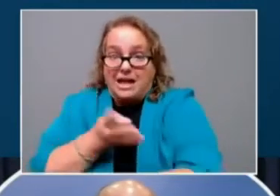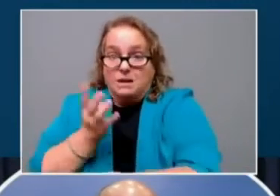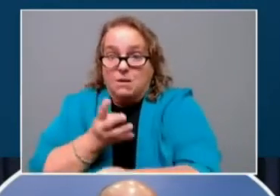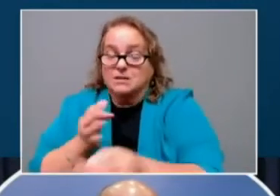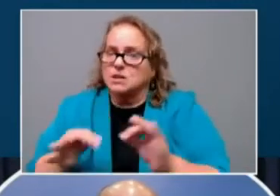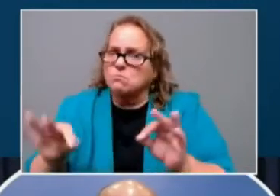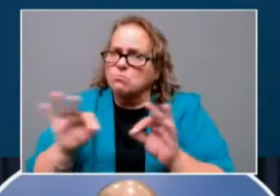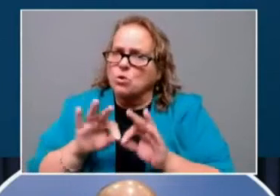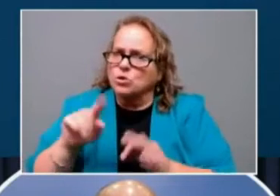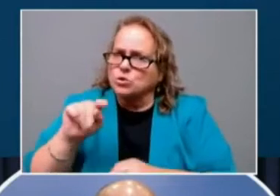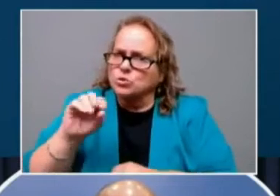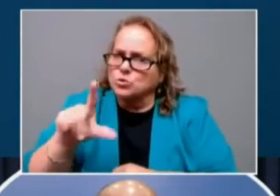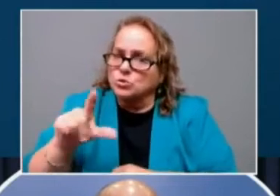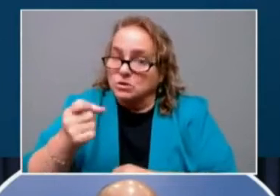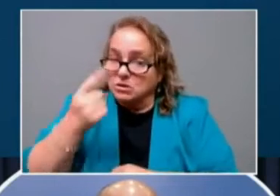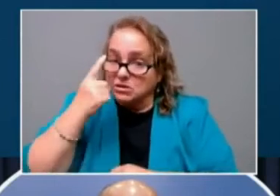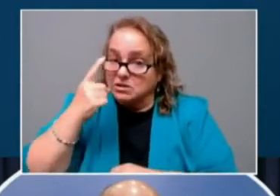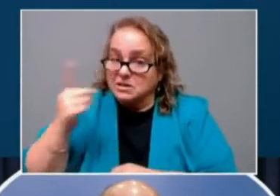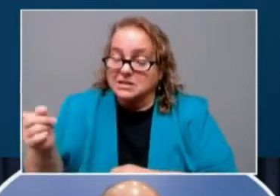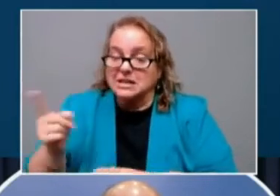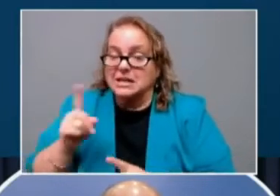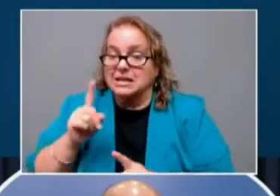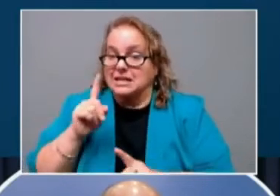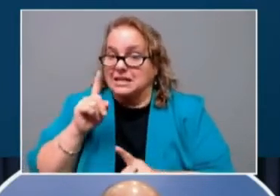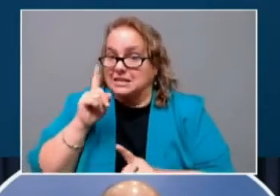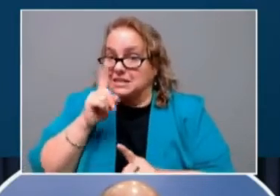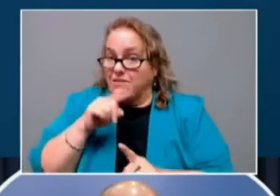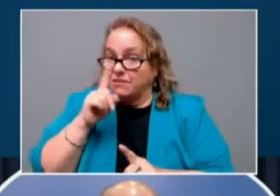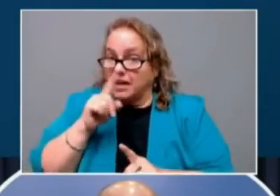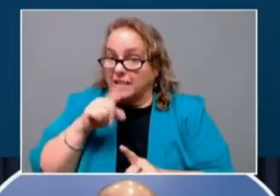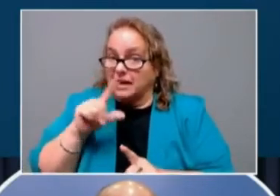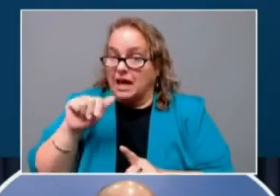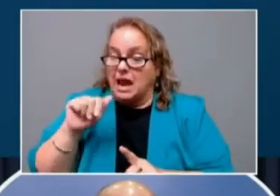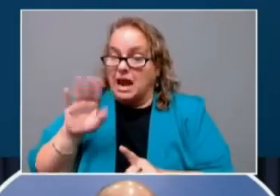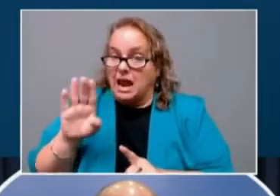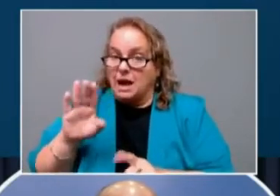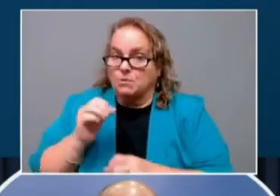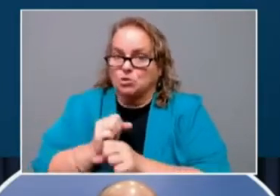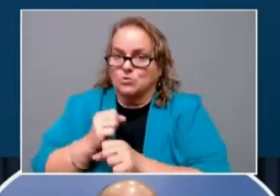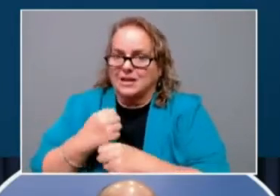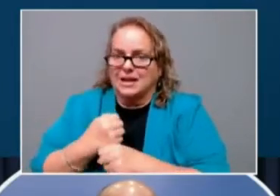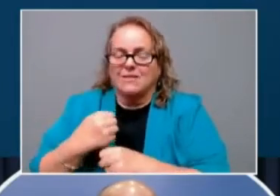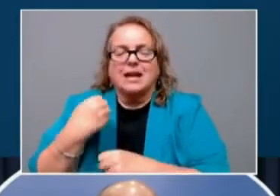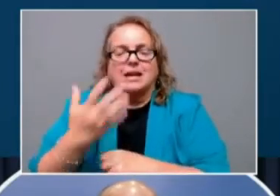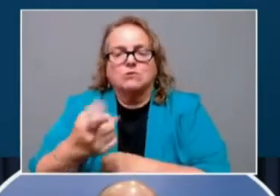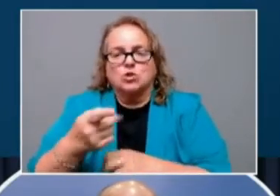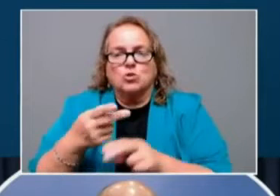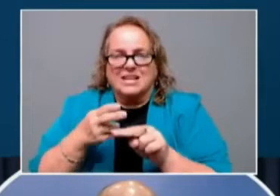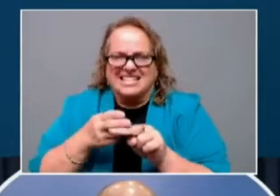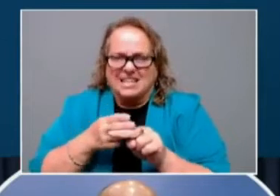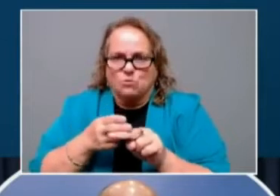created antibodies That give you a temporary, so for less than 90 days and